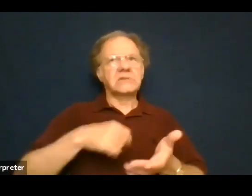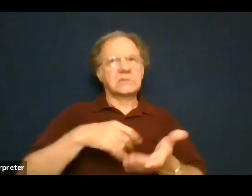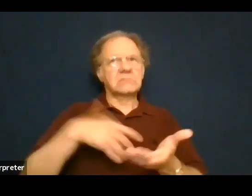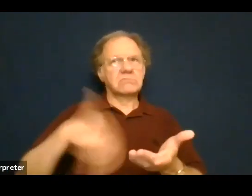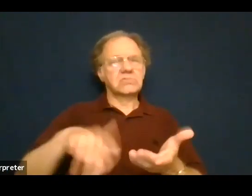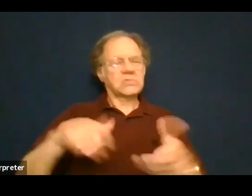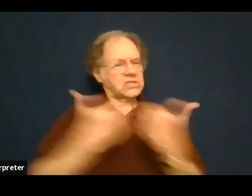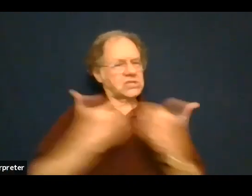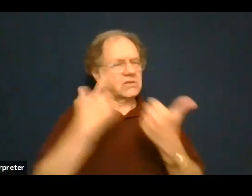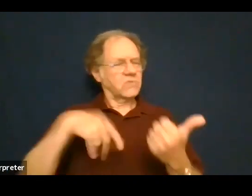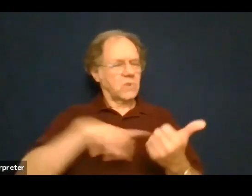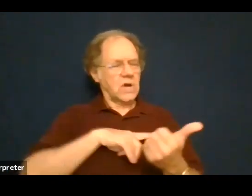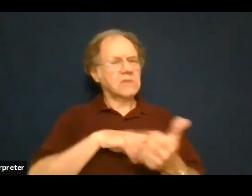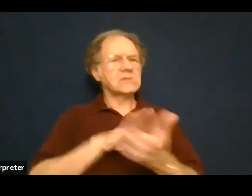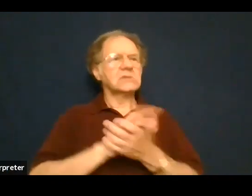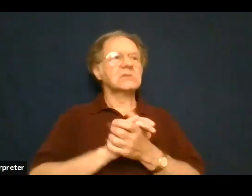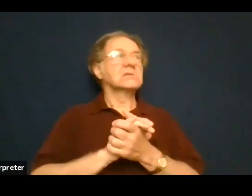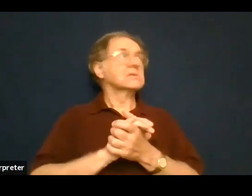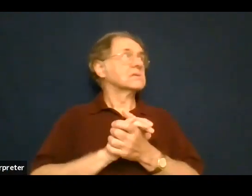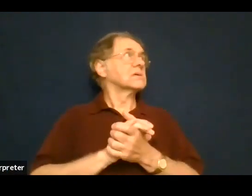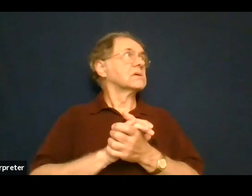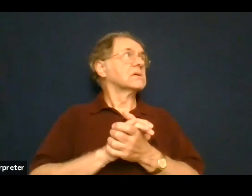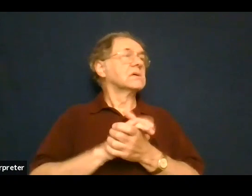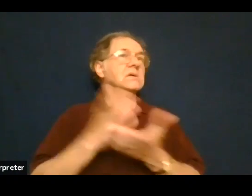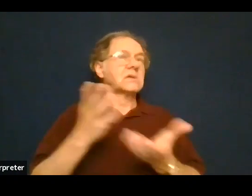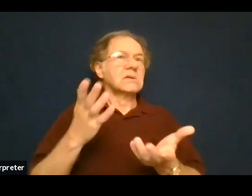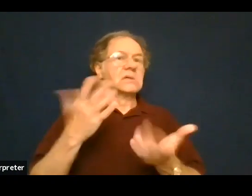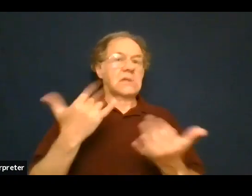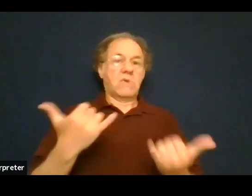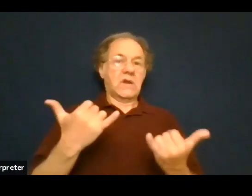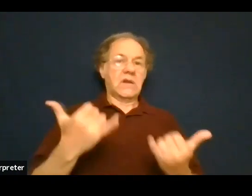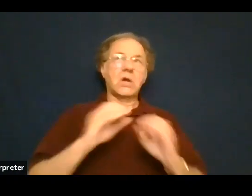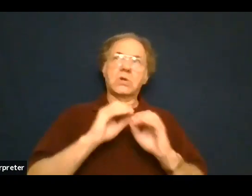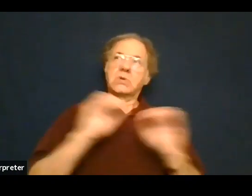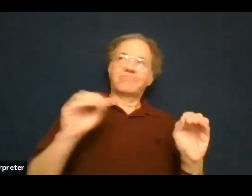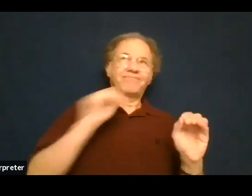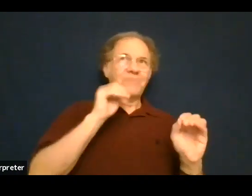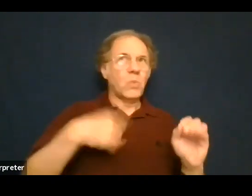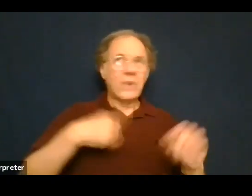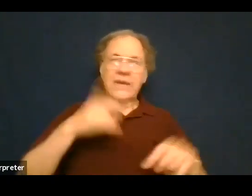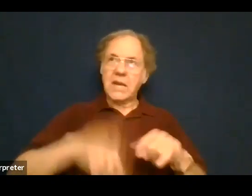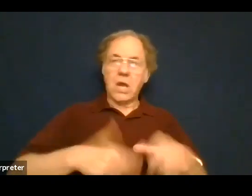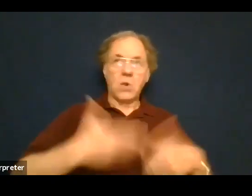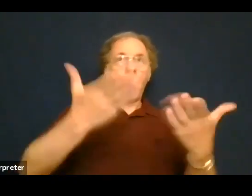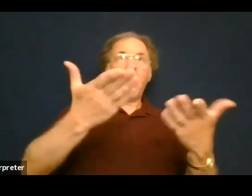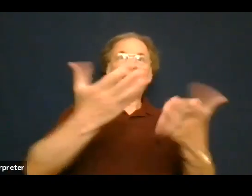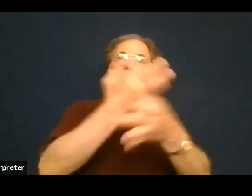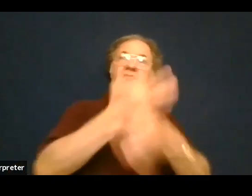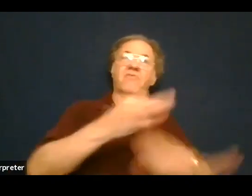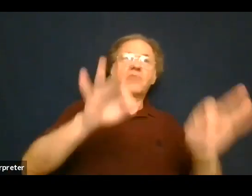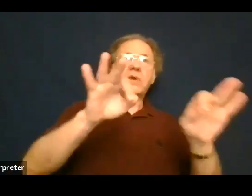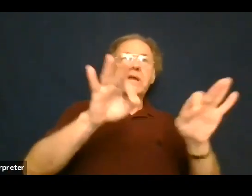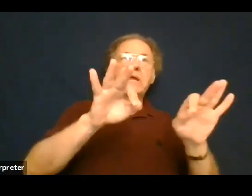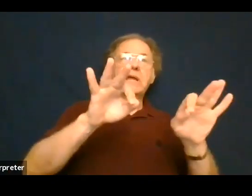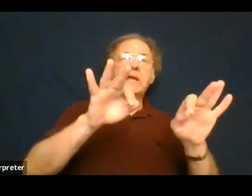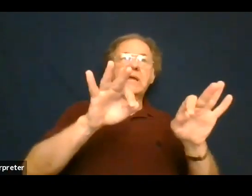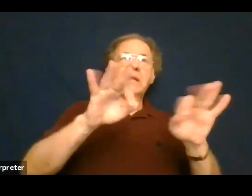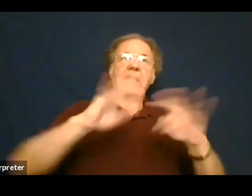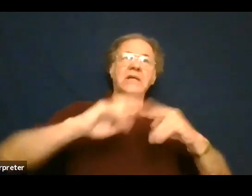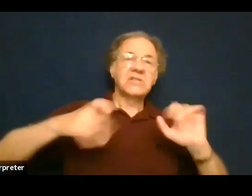So at the moment, no, we cannot offer the free genetic testing overseas.